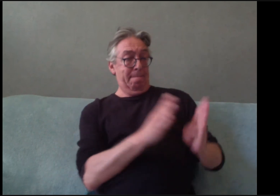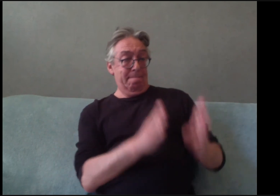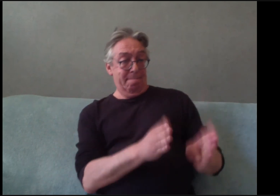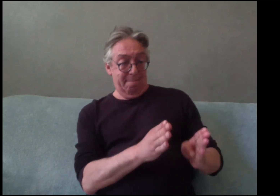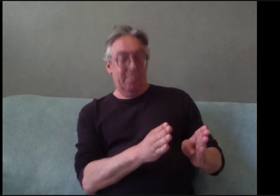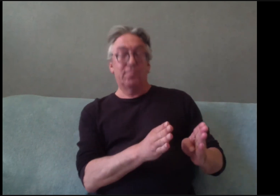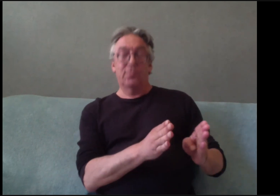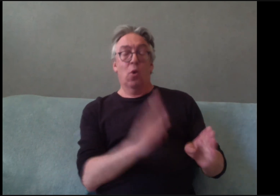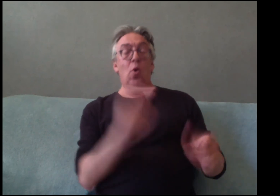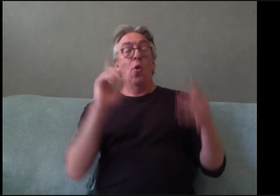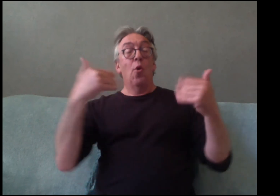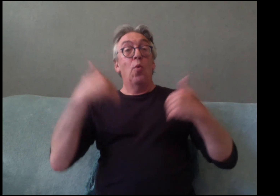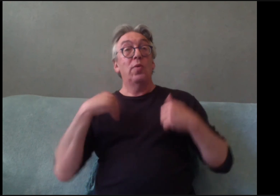Yes, do you hear me?